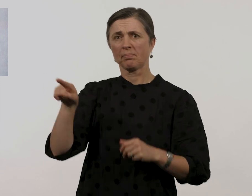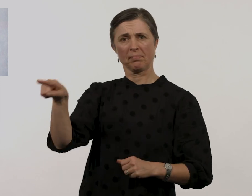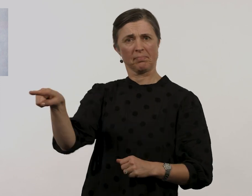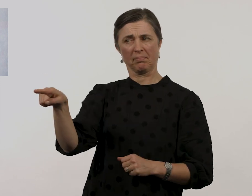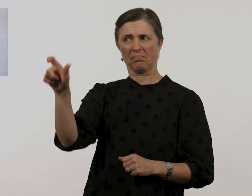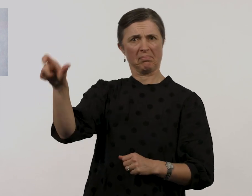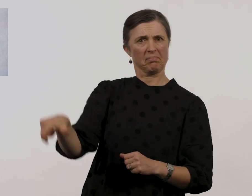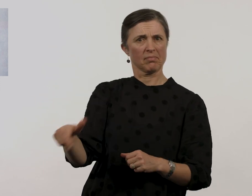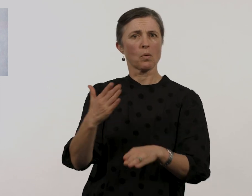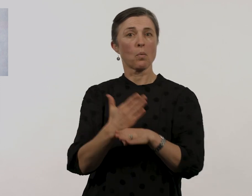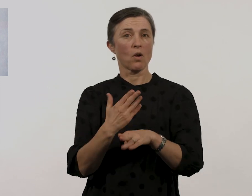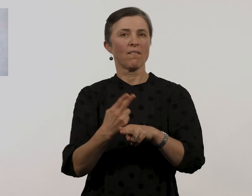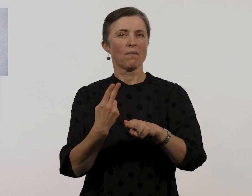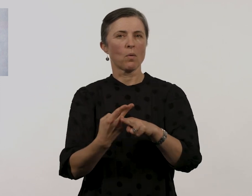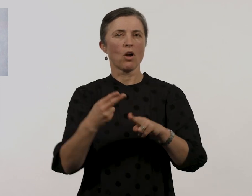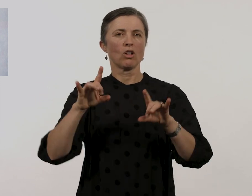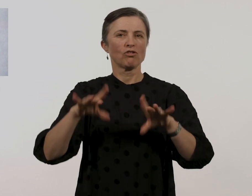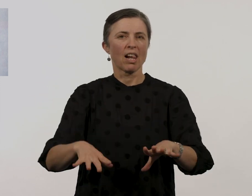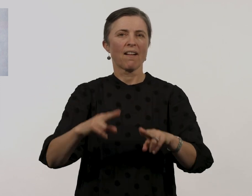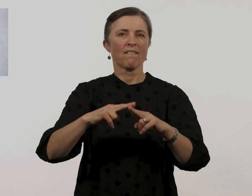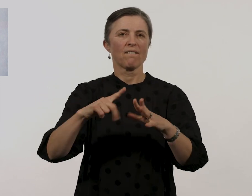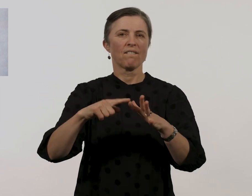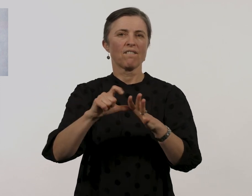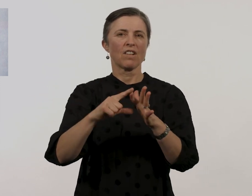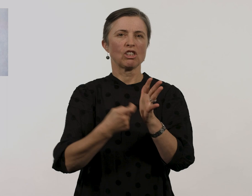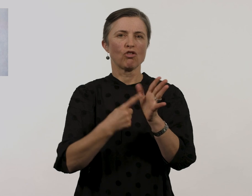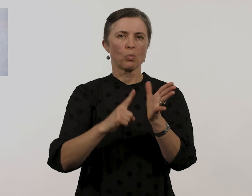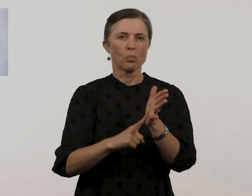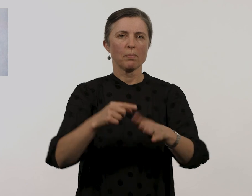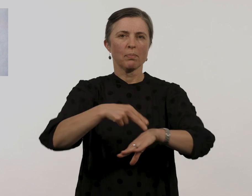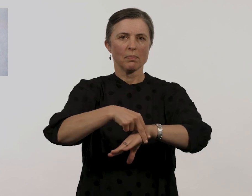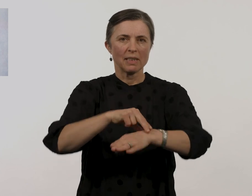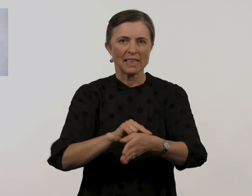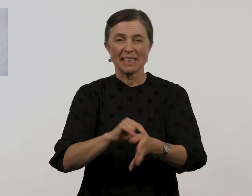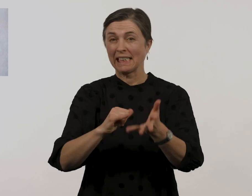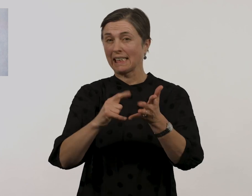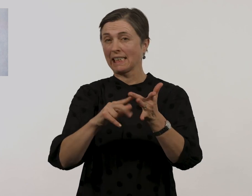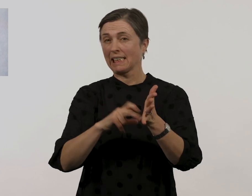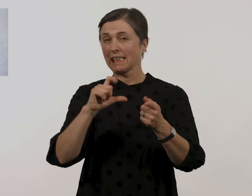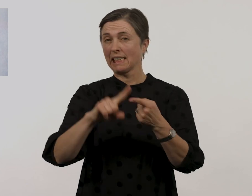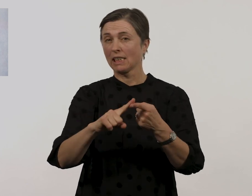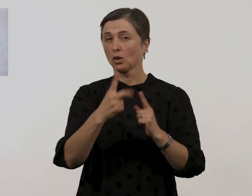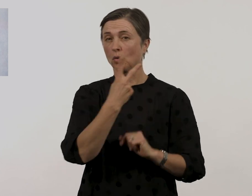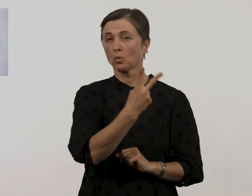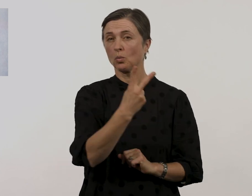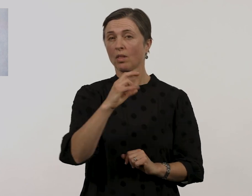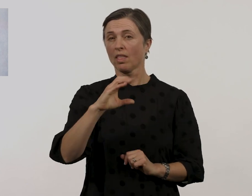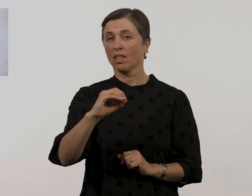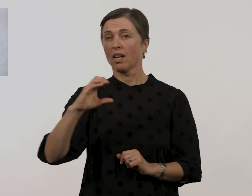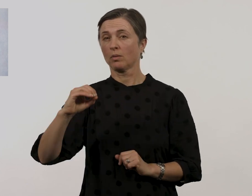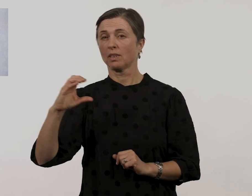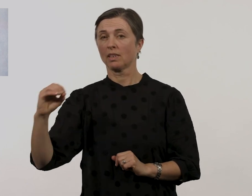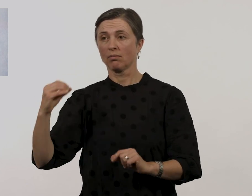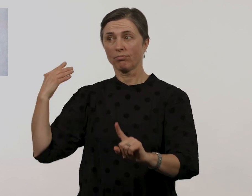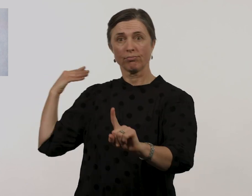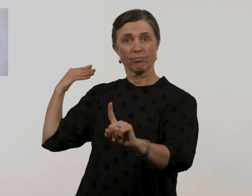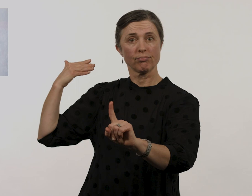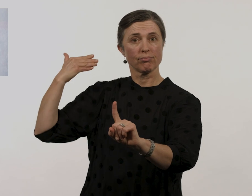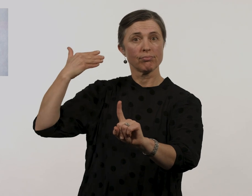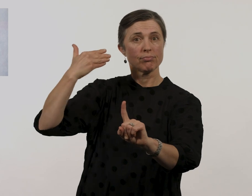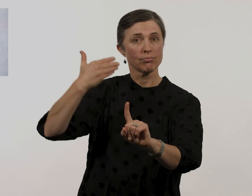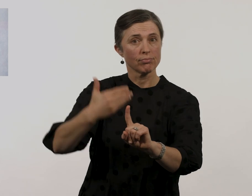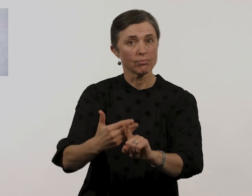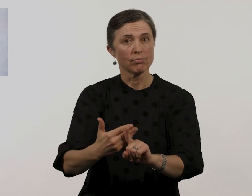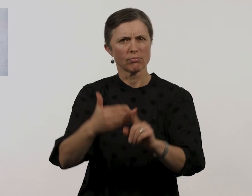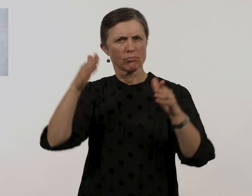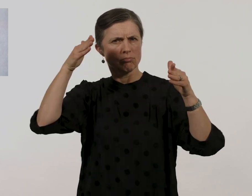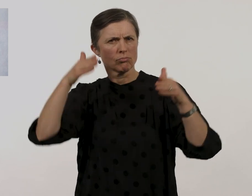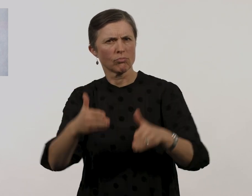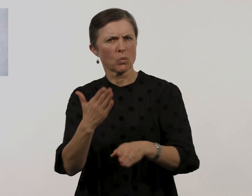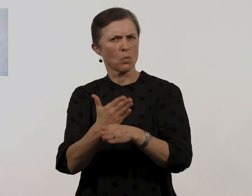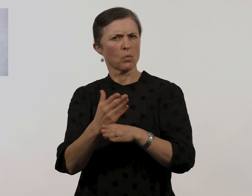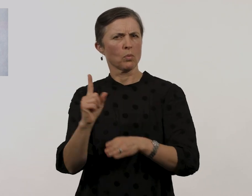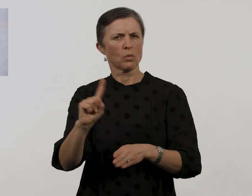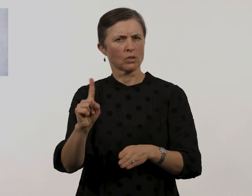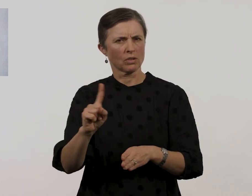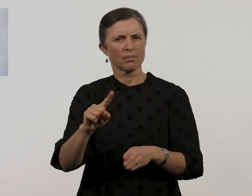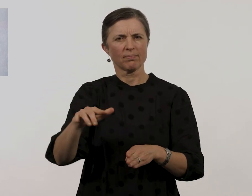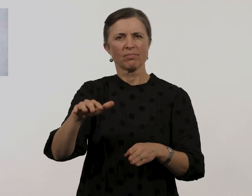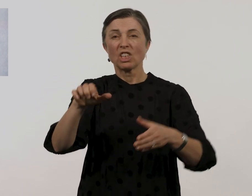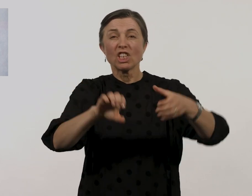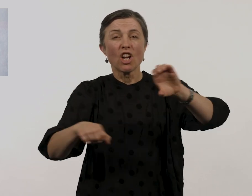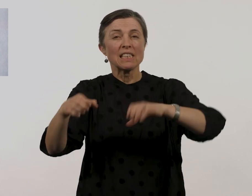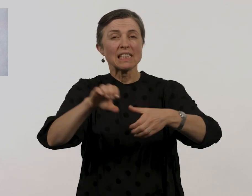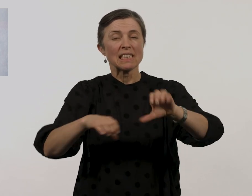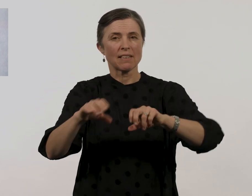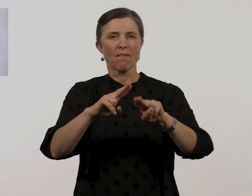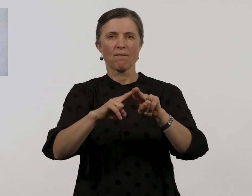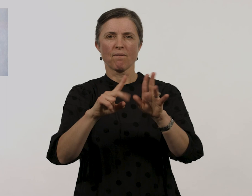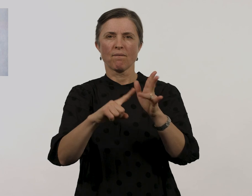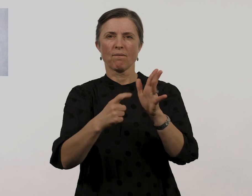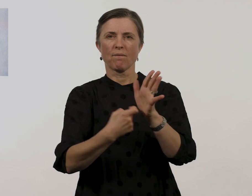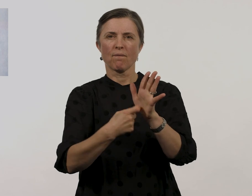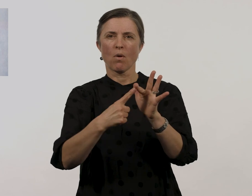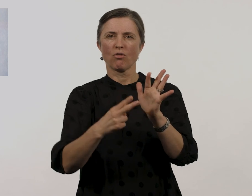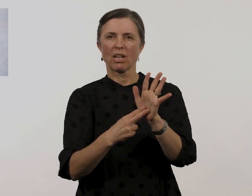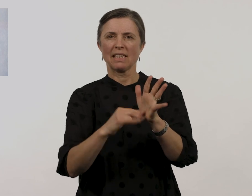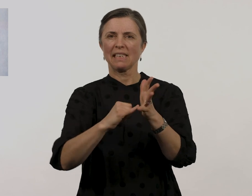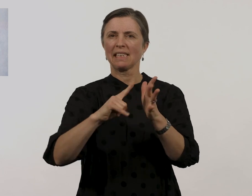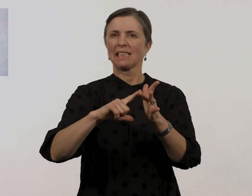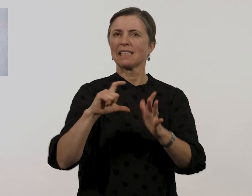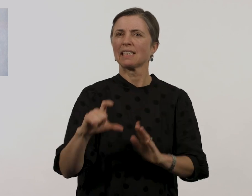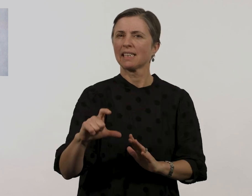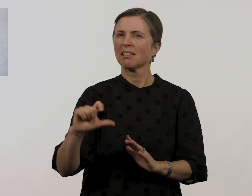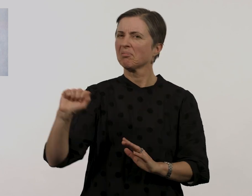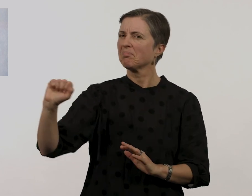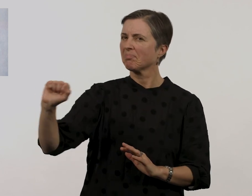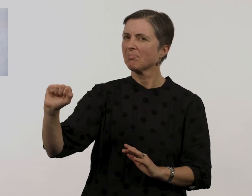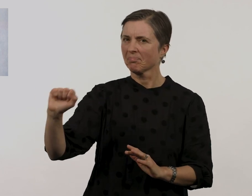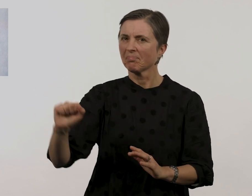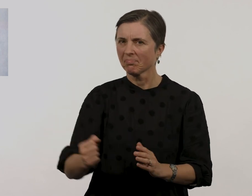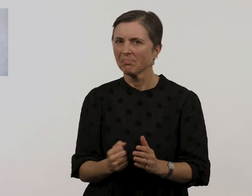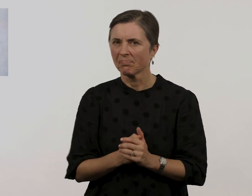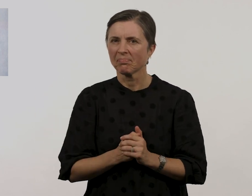a forensic scientist, who has worked for the Australian Federal Police since 2000.